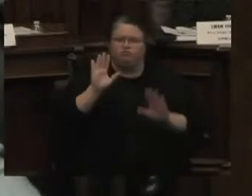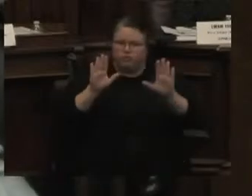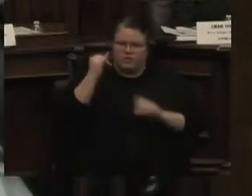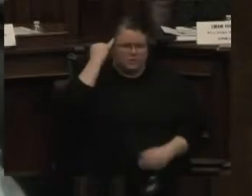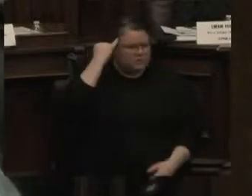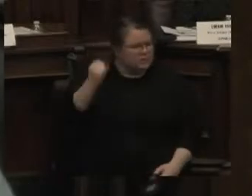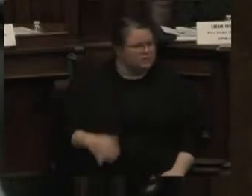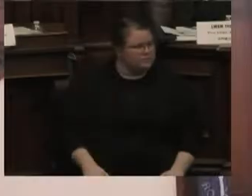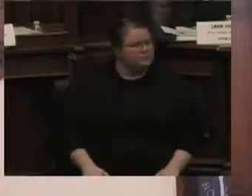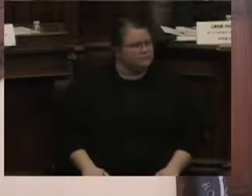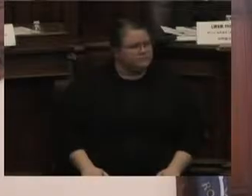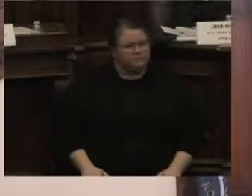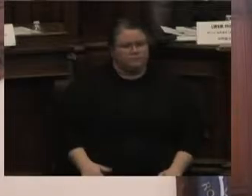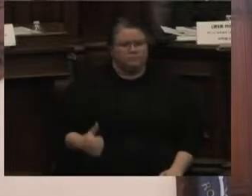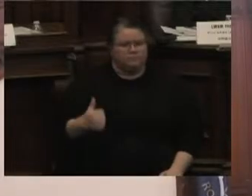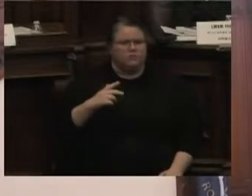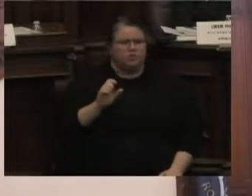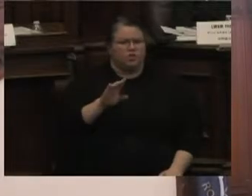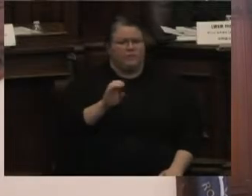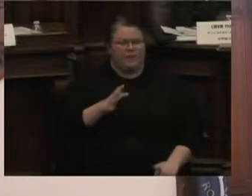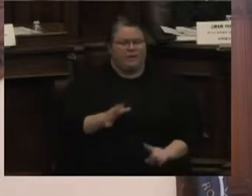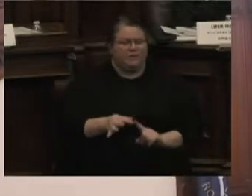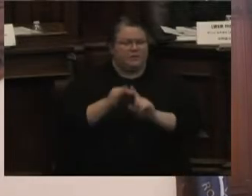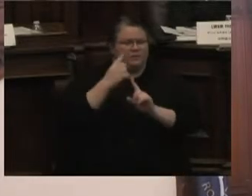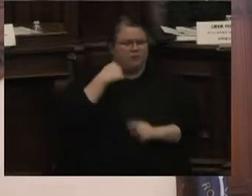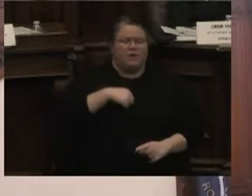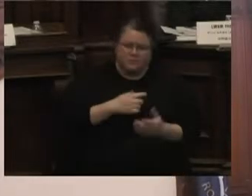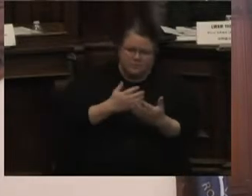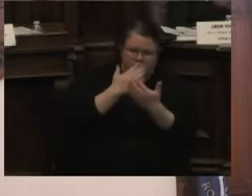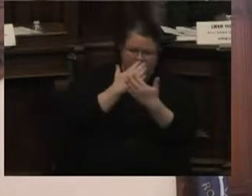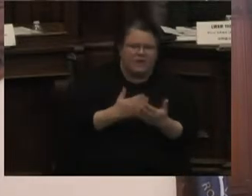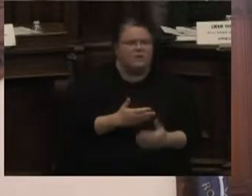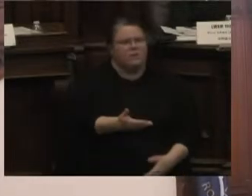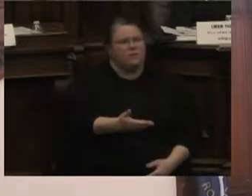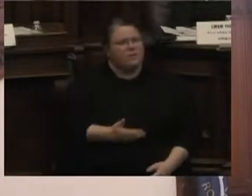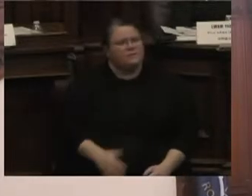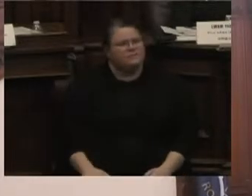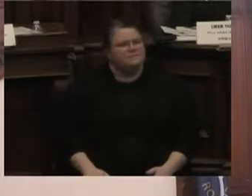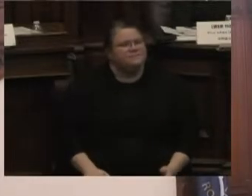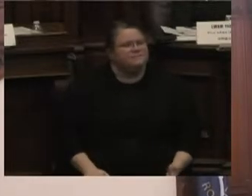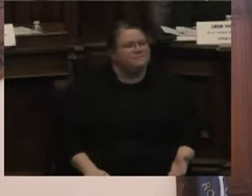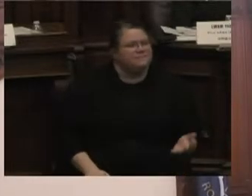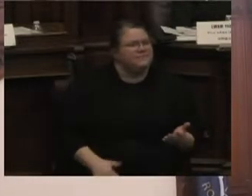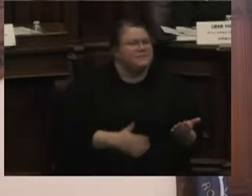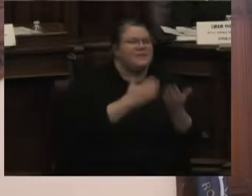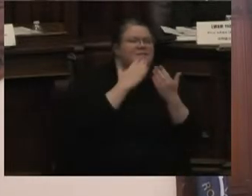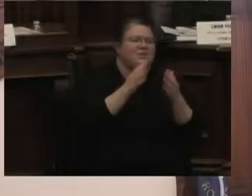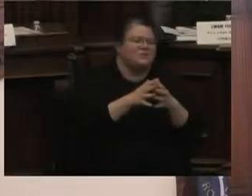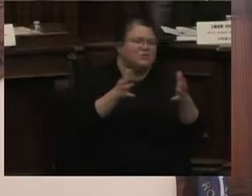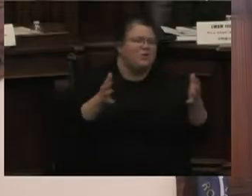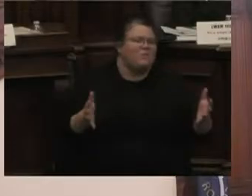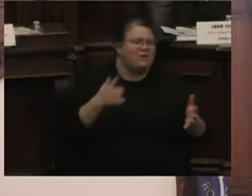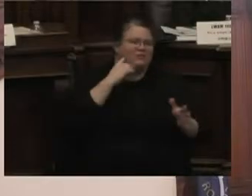out why we can't get in and ask for full explanation, and